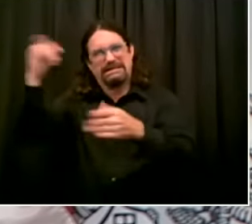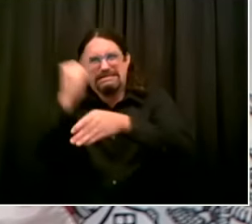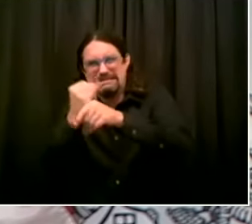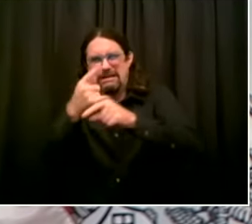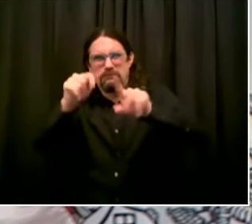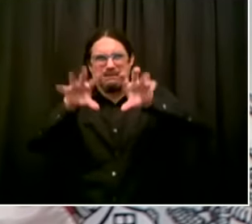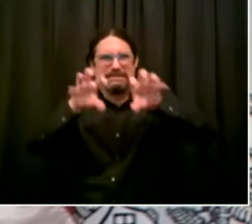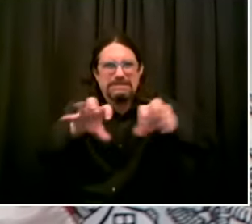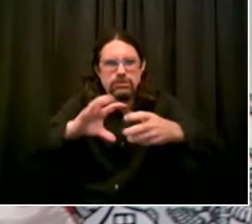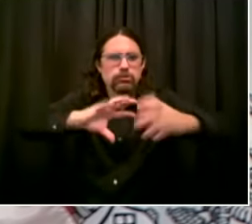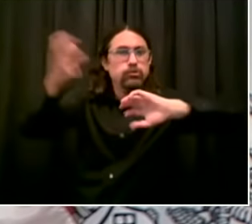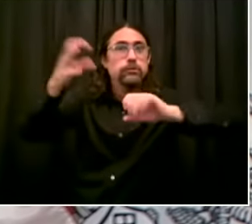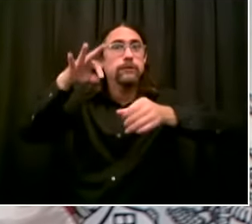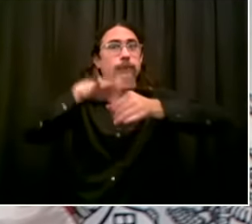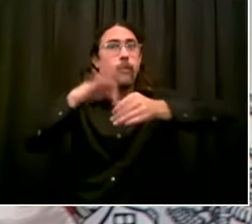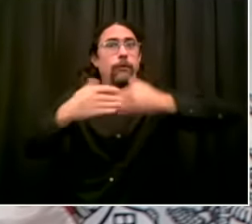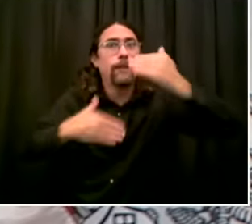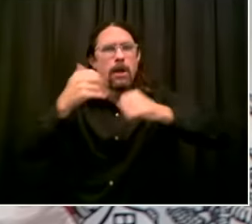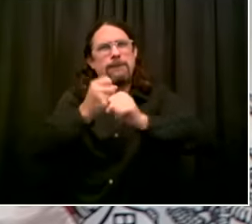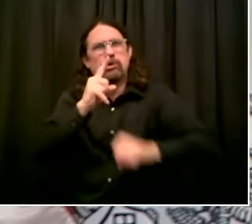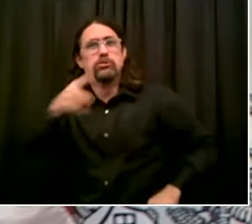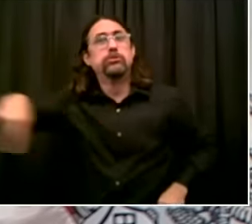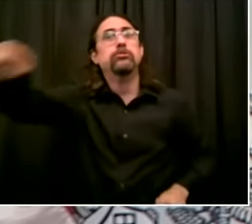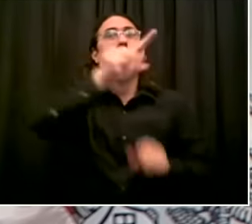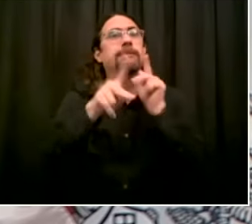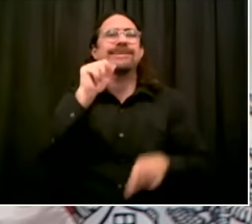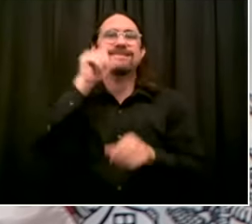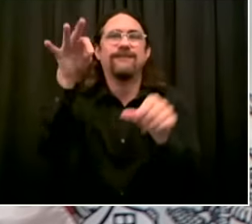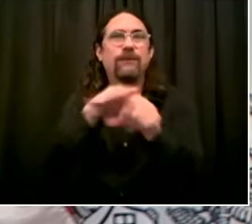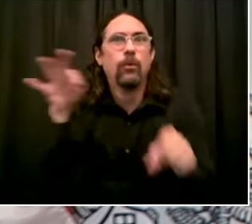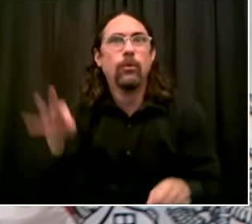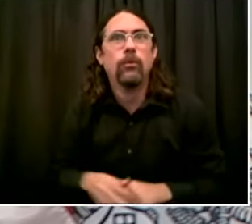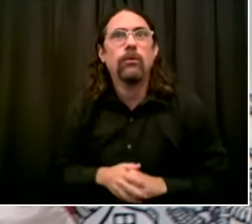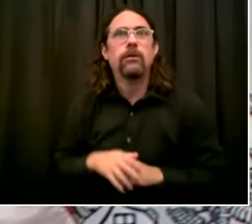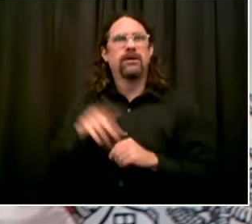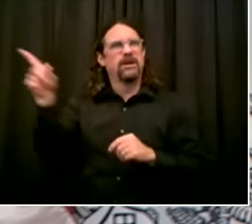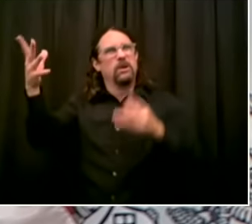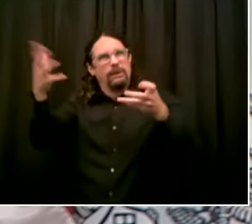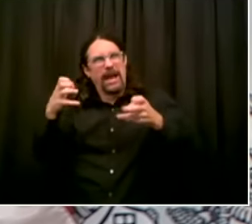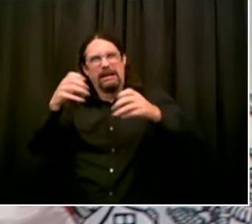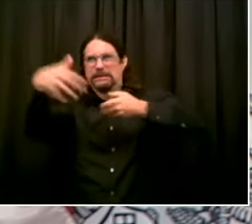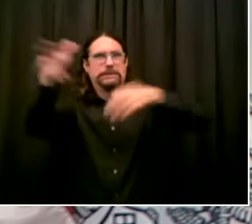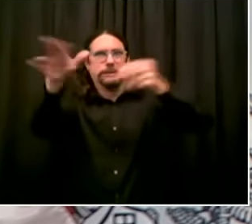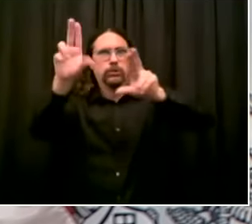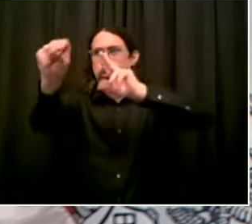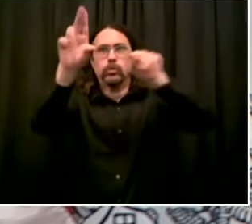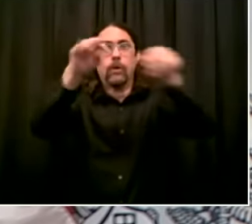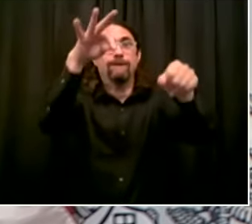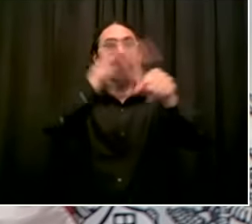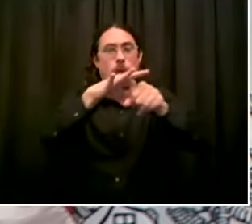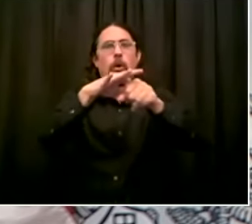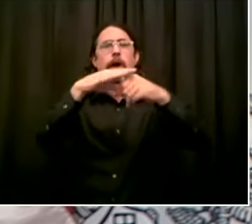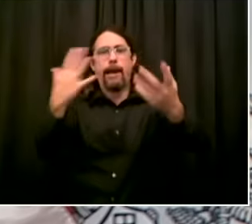THE ANSWER. I WANT TO FOLLOW UP ABOUT THE BOARD OF ELECTIONS